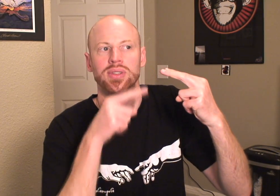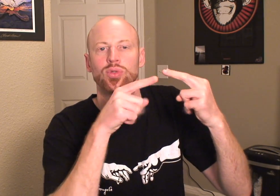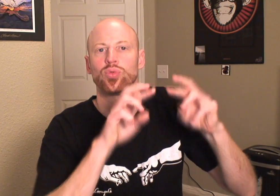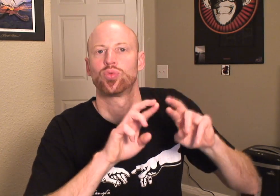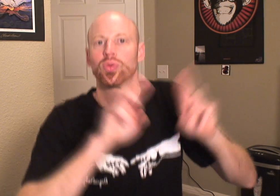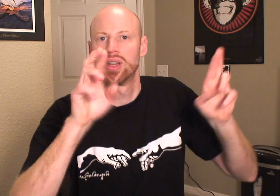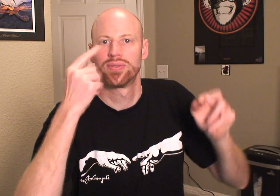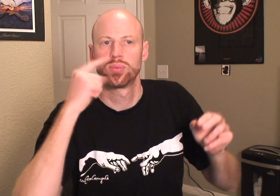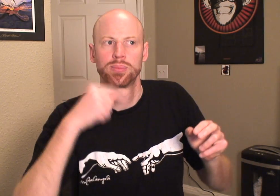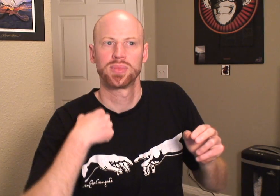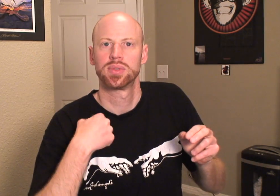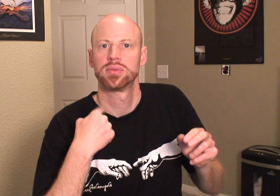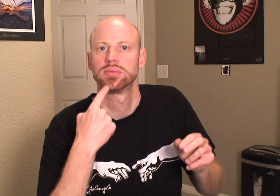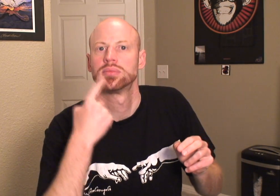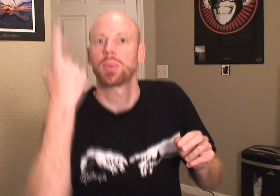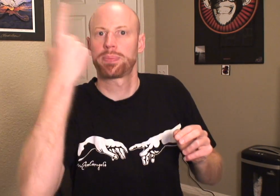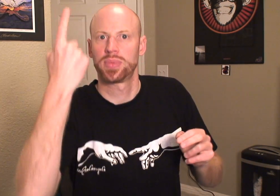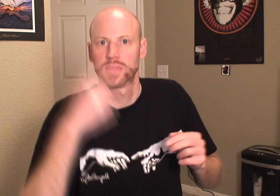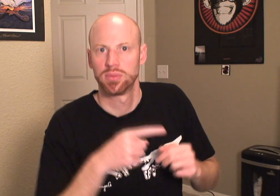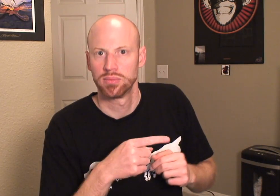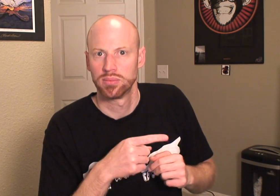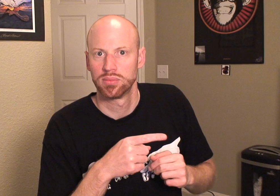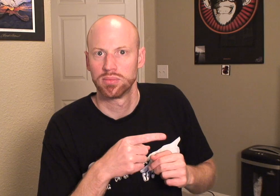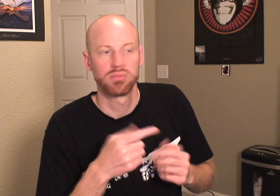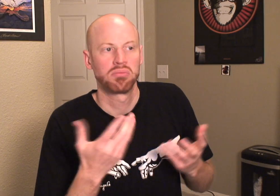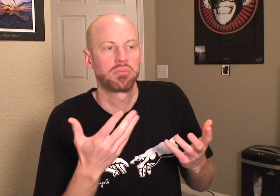currently listening to assume the turn by saying something.